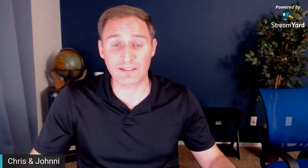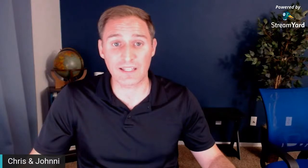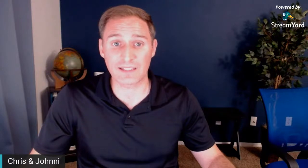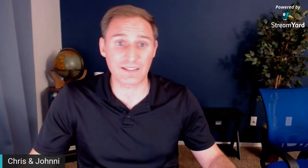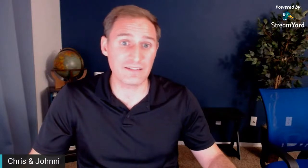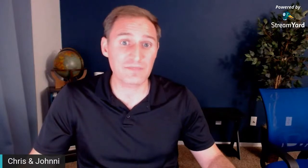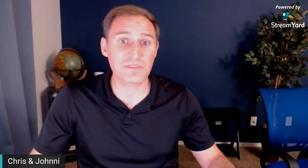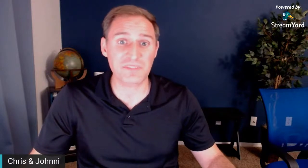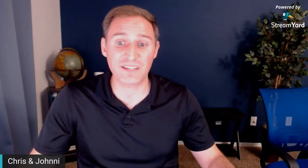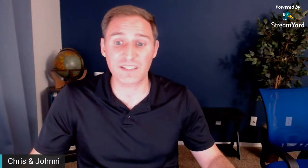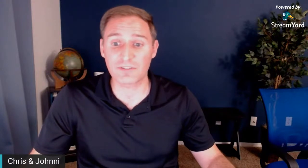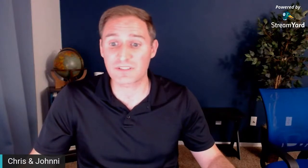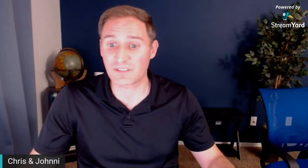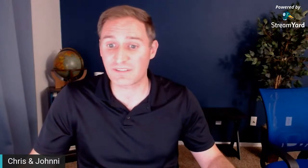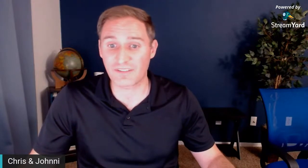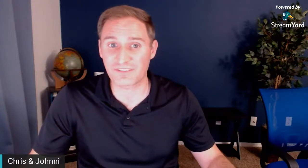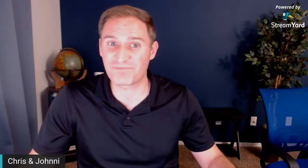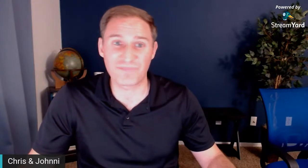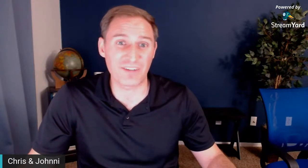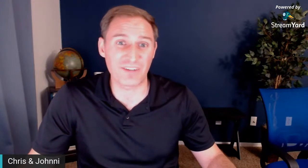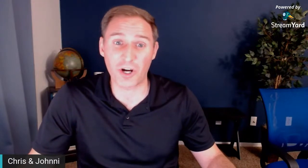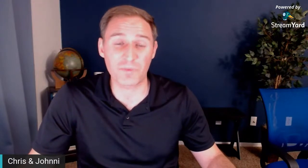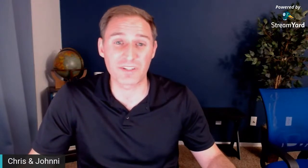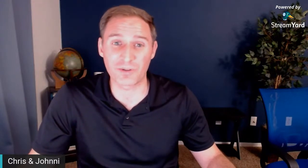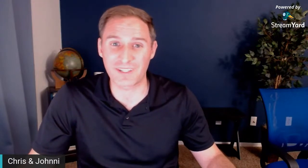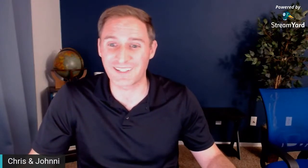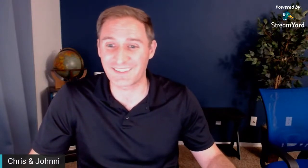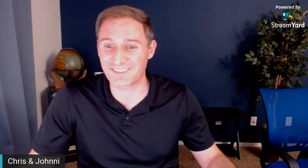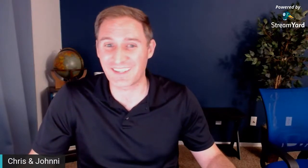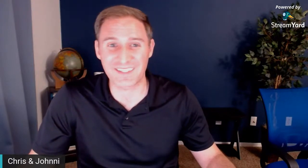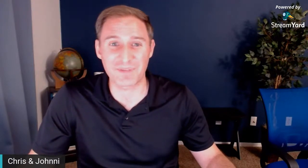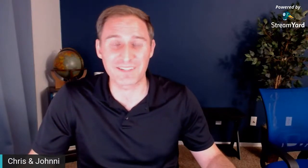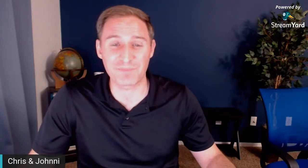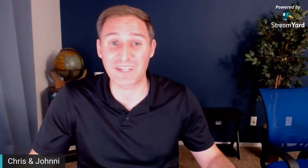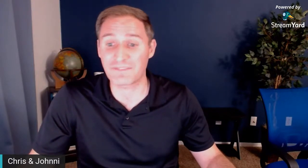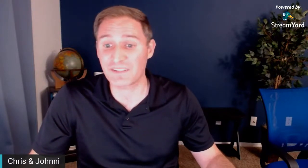and teach them some sign language it's there's no harm in doing it there's nothing but benefits